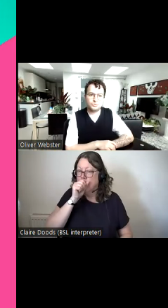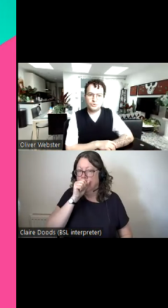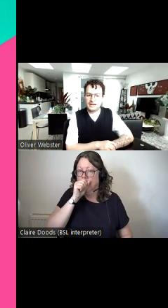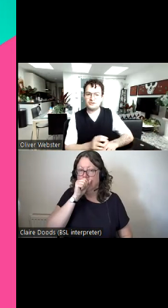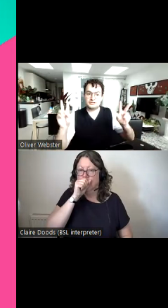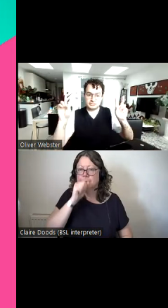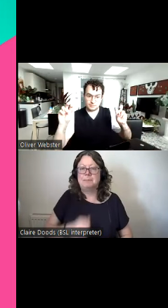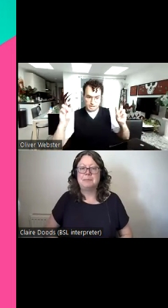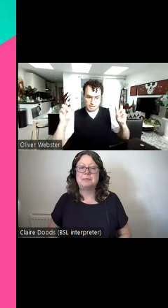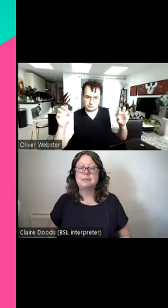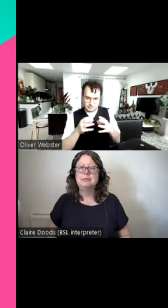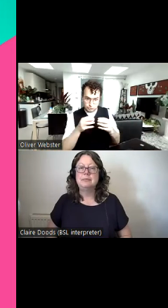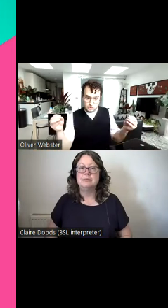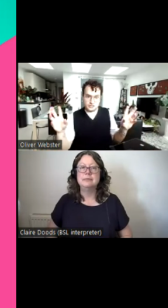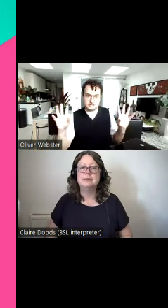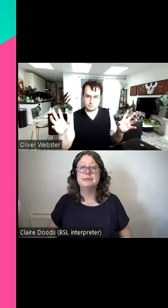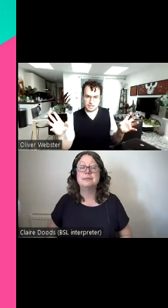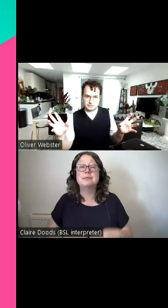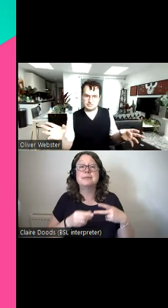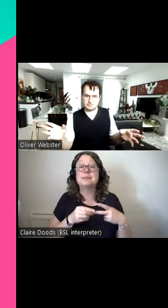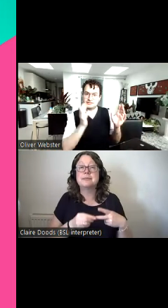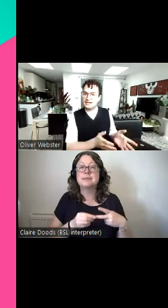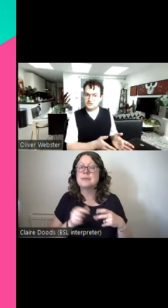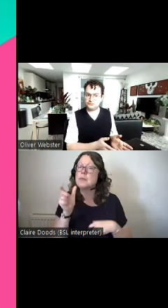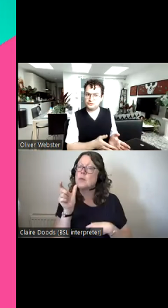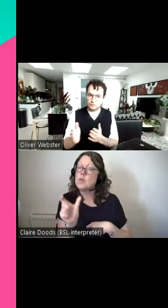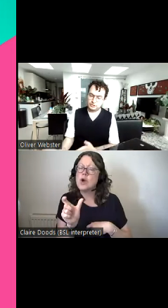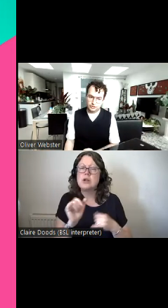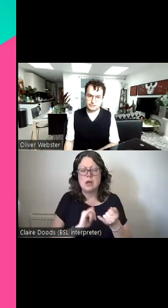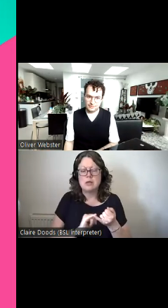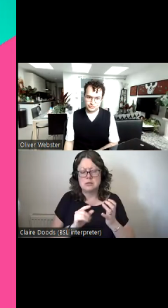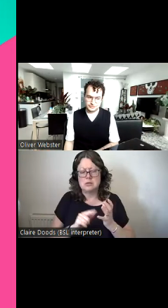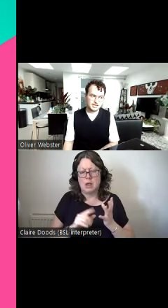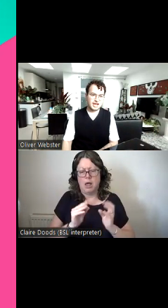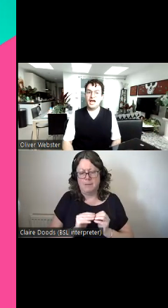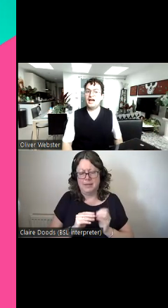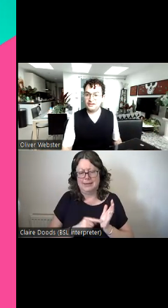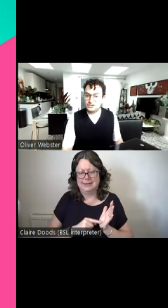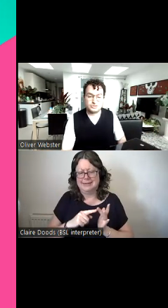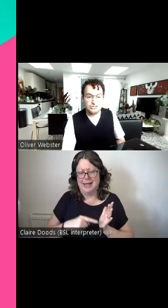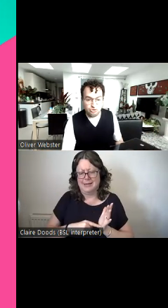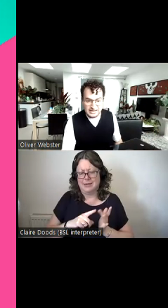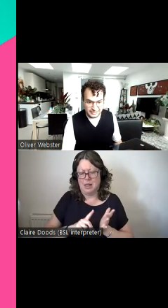What about subtitles, the word subtitles? Is that different from closed captions? The answer is not really.